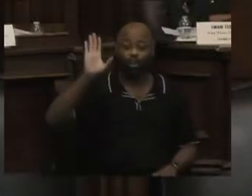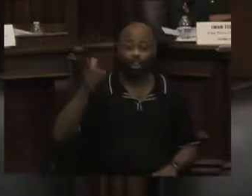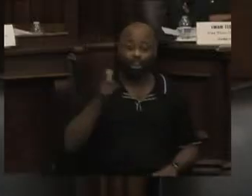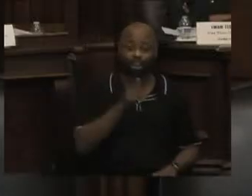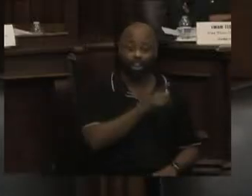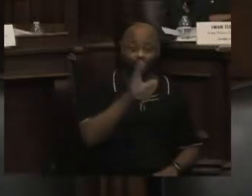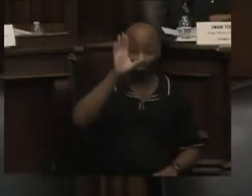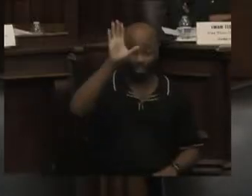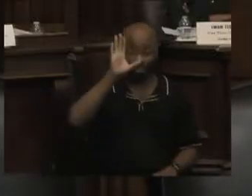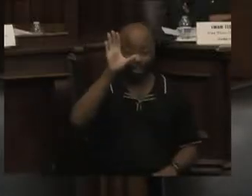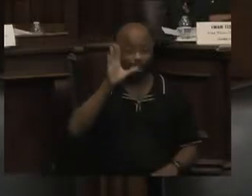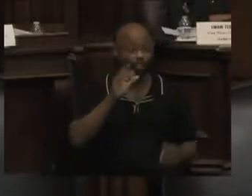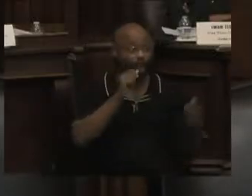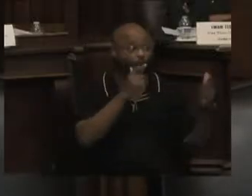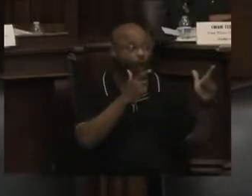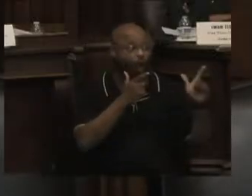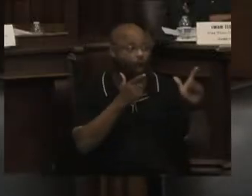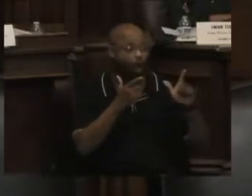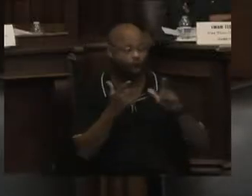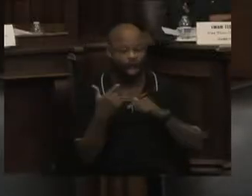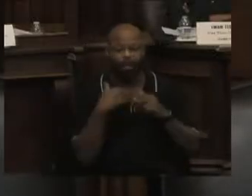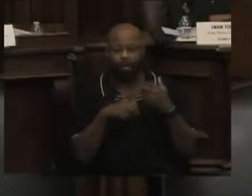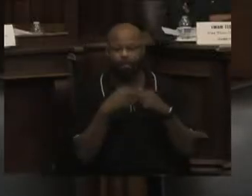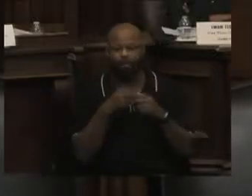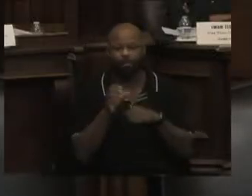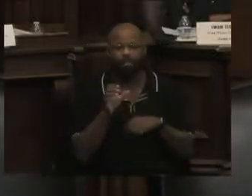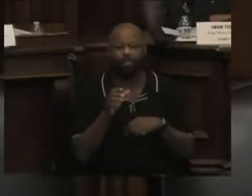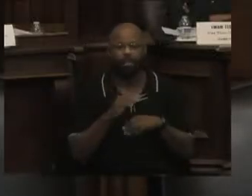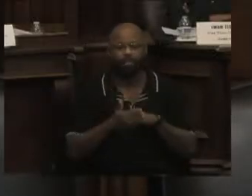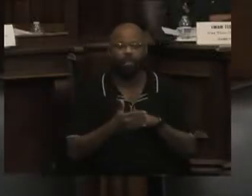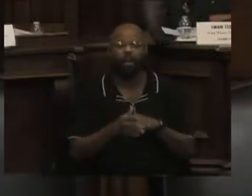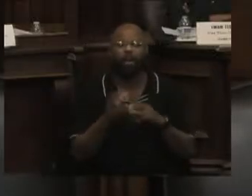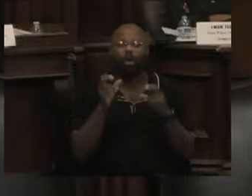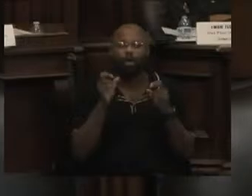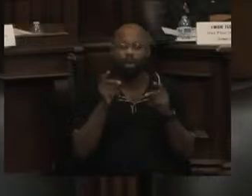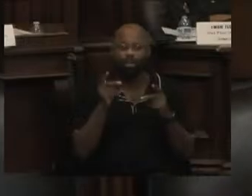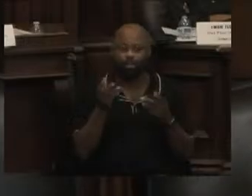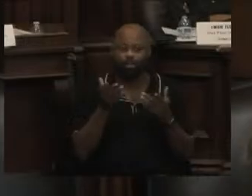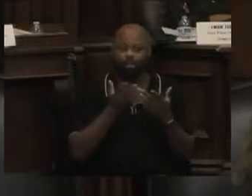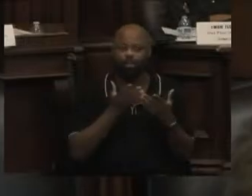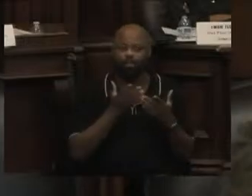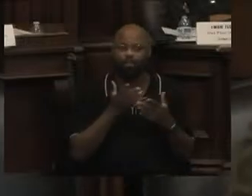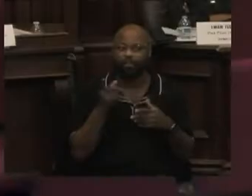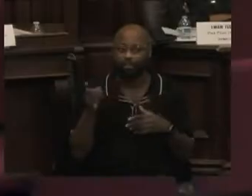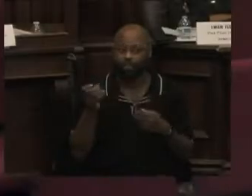Okay, well, all the board members up here, we're going to raise our